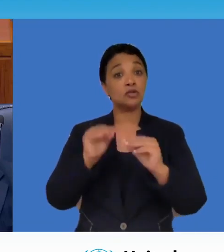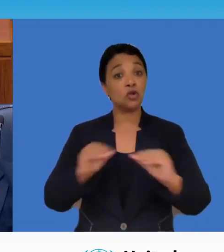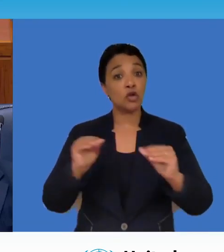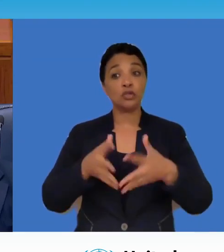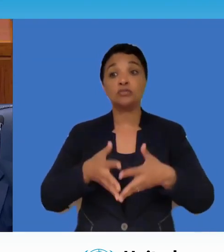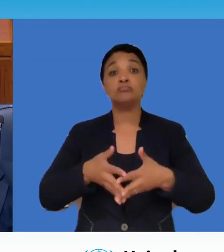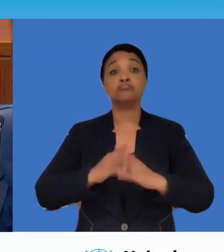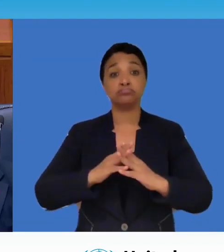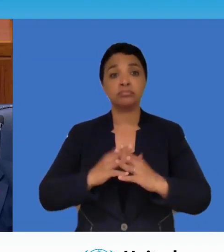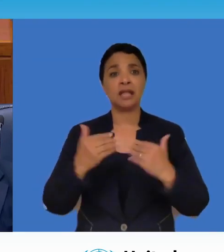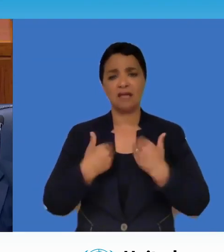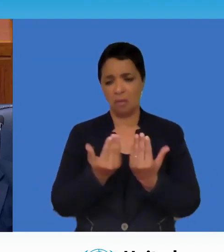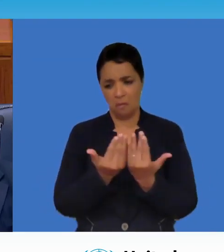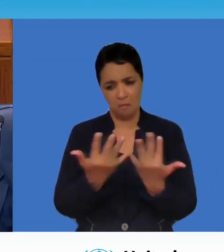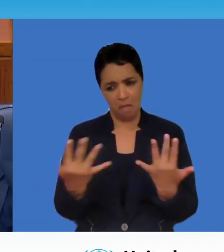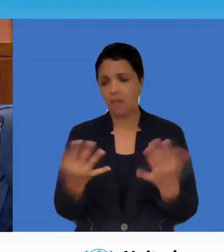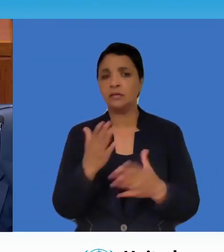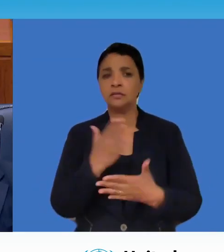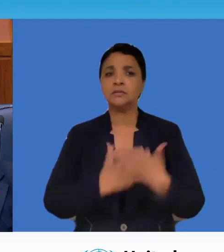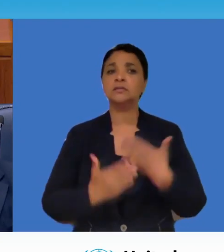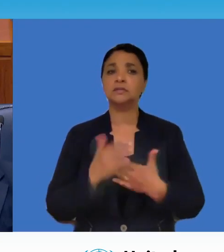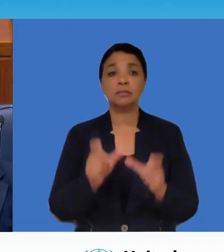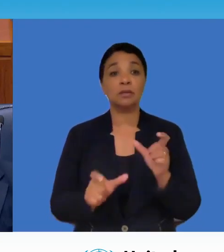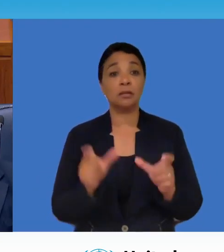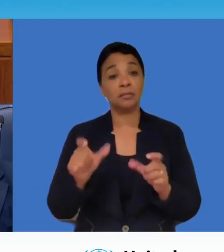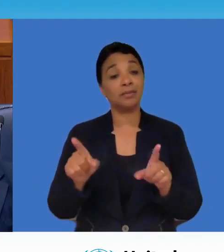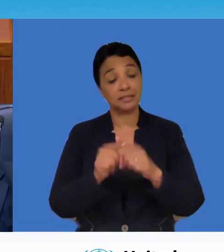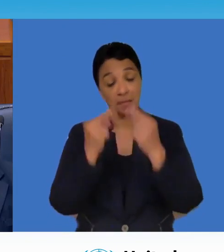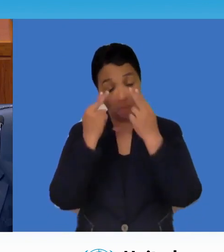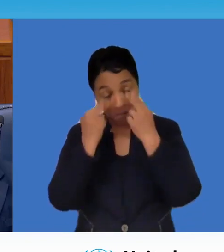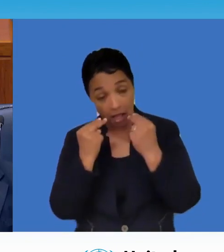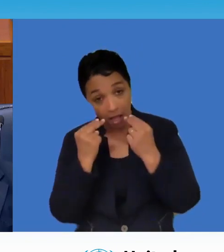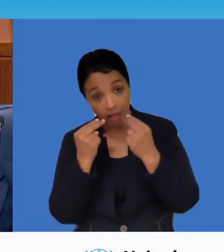VIs intell phys